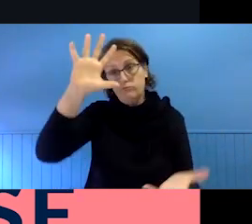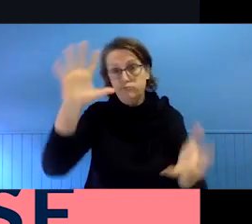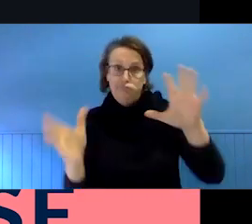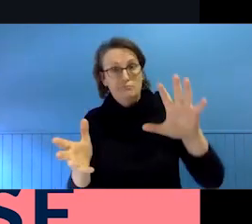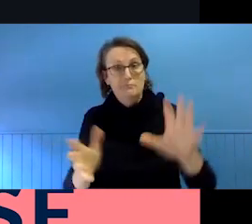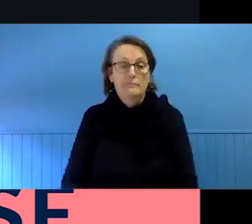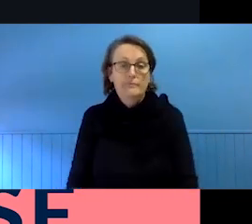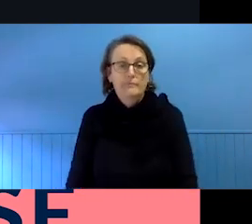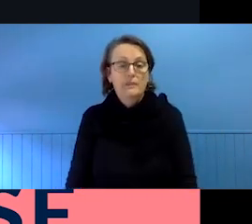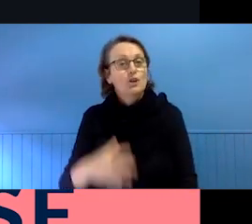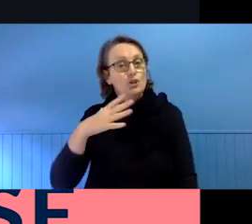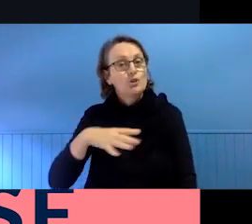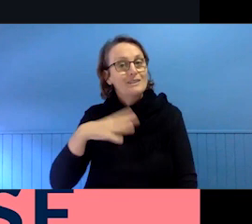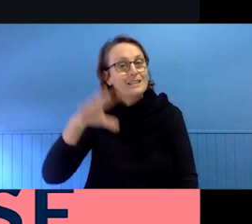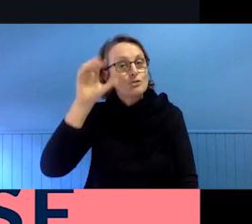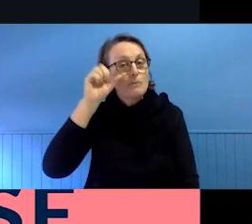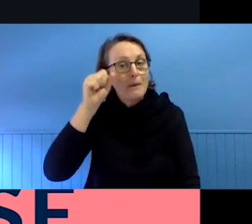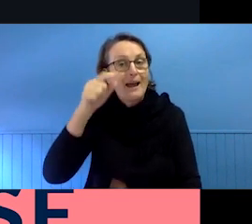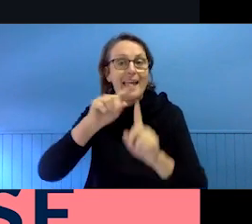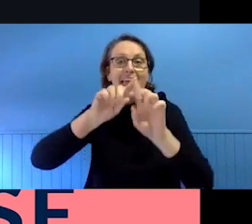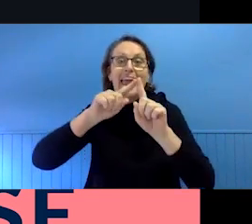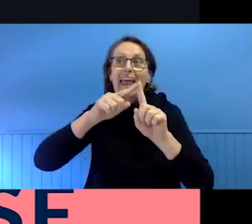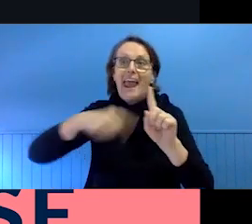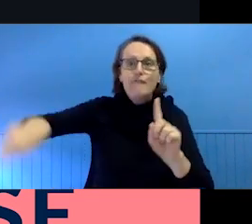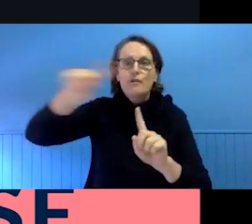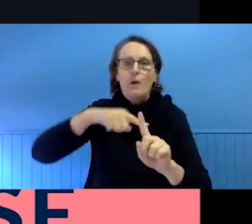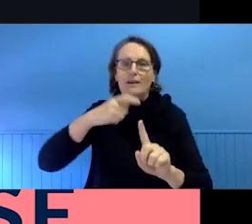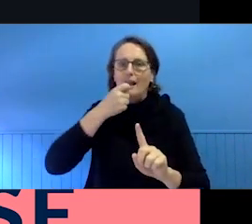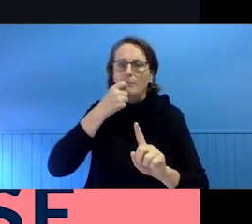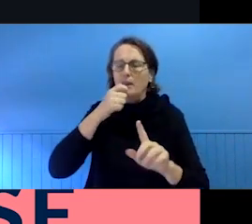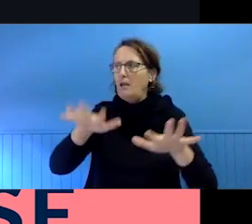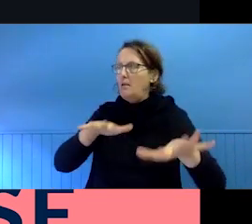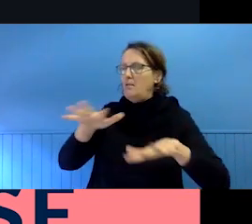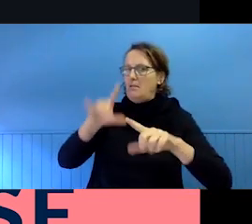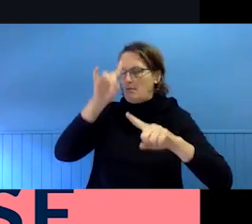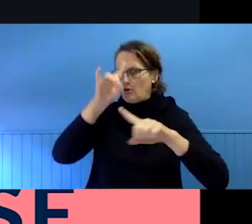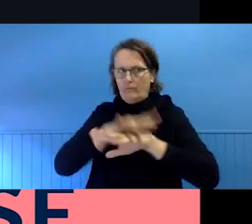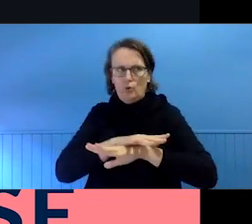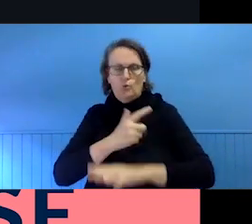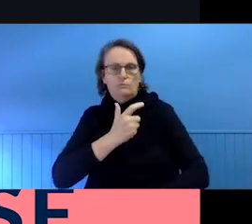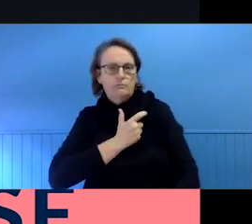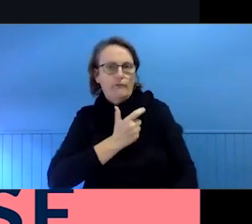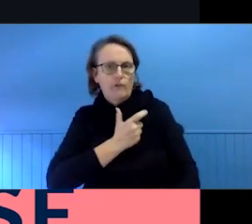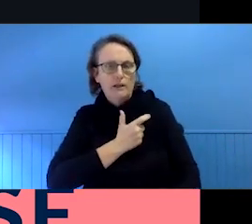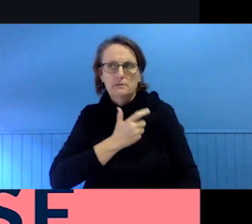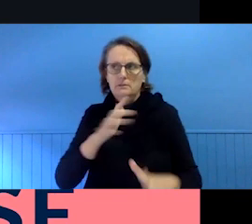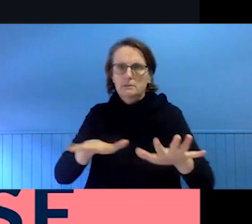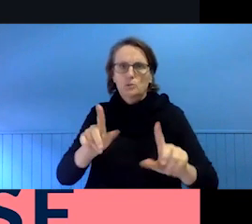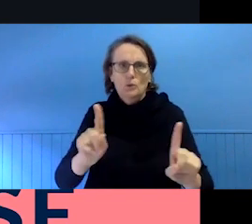you've got to remember that everyone is distracted, everyone is confused, everybody is afraid. So they need that messaging to come through